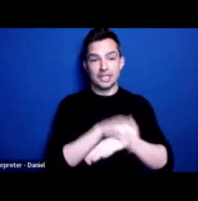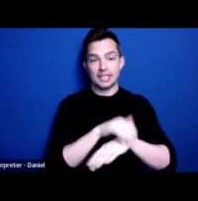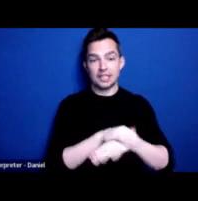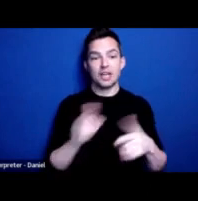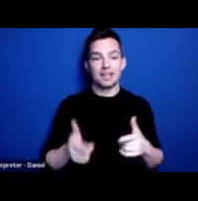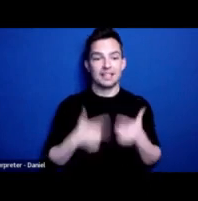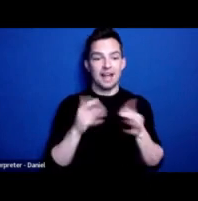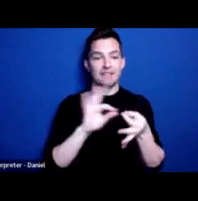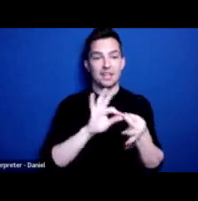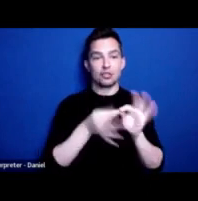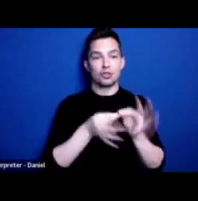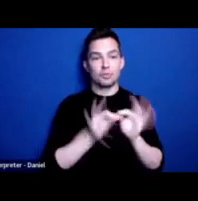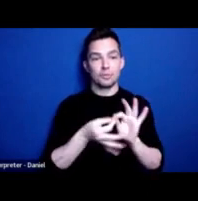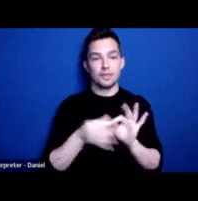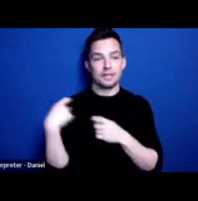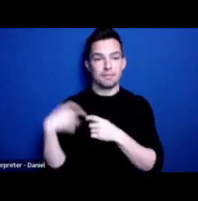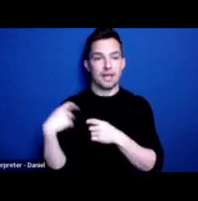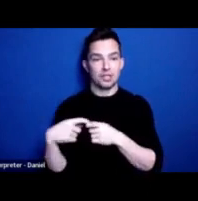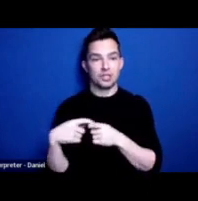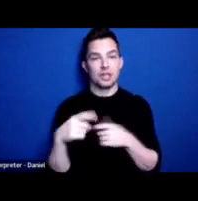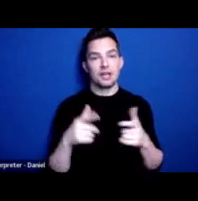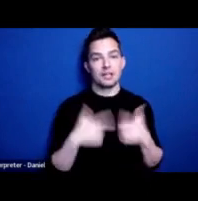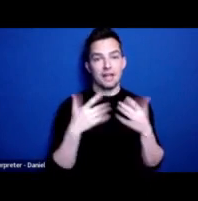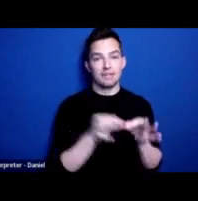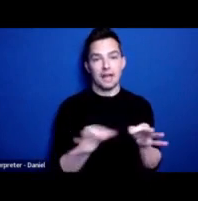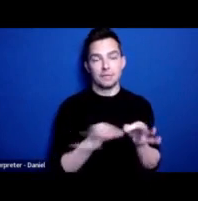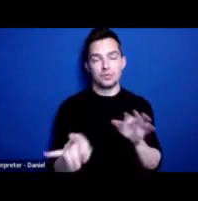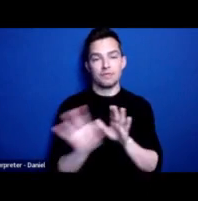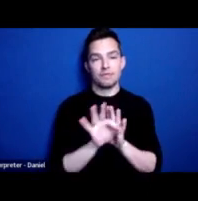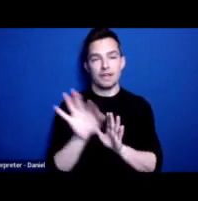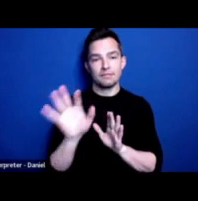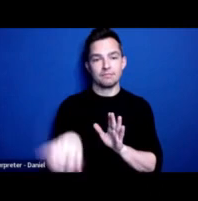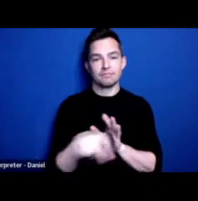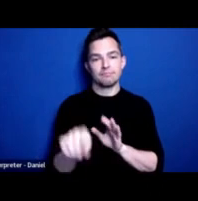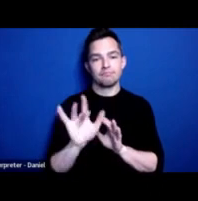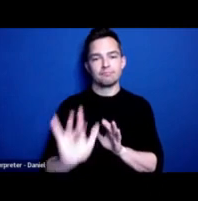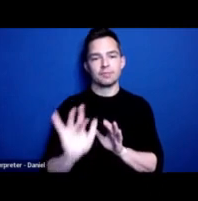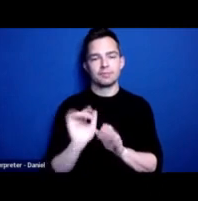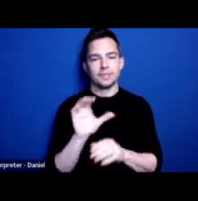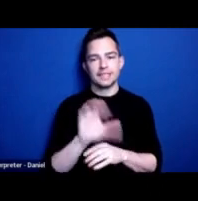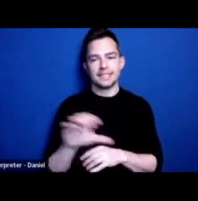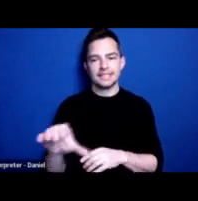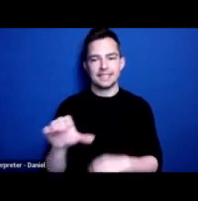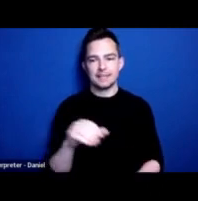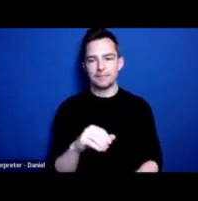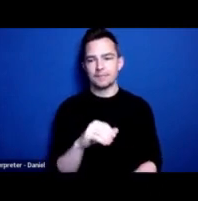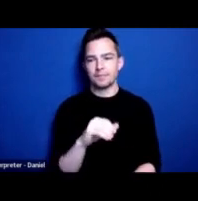interpreted in Spanish. live captions can be accessed by clicking the CC button at the